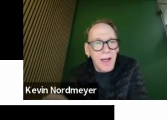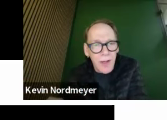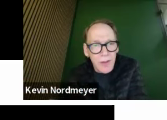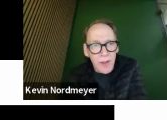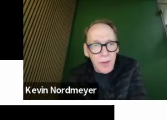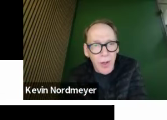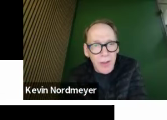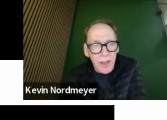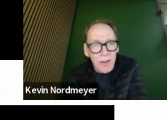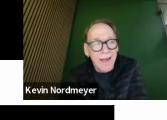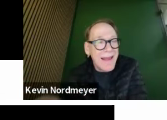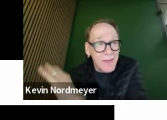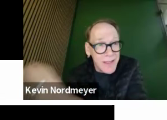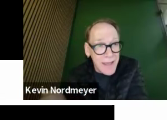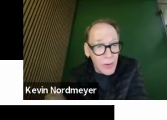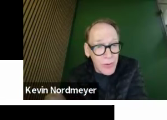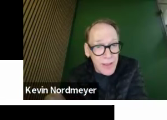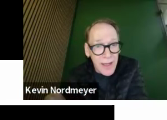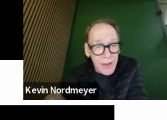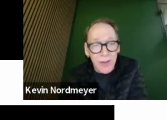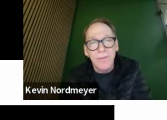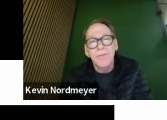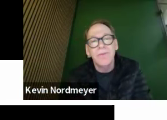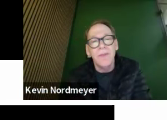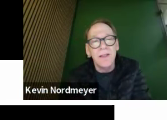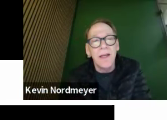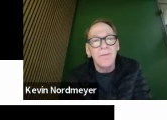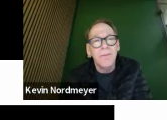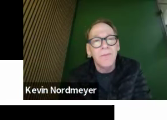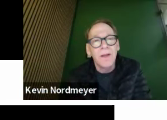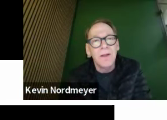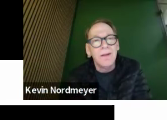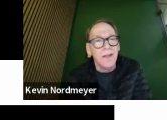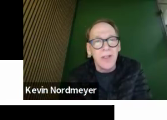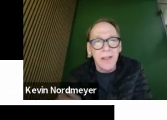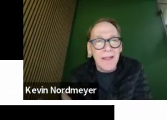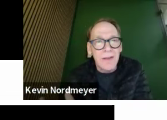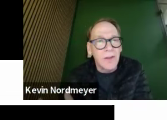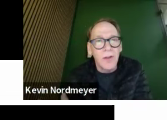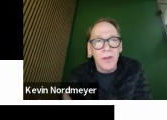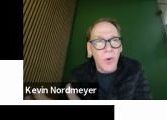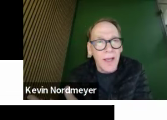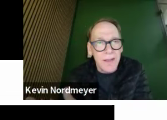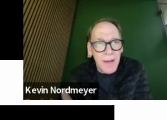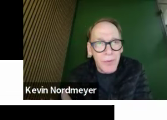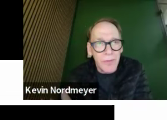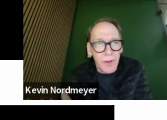and contractors on the project and the stakeholders engaged. Next slide, and just last quick example